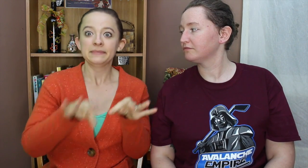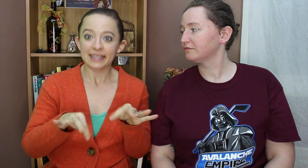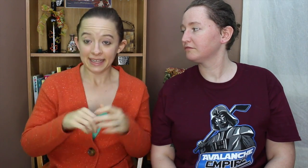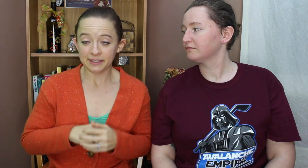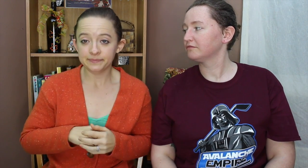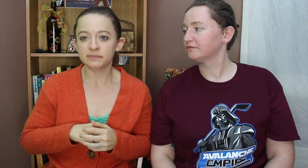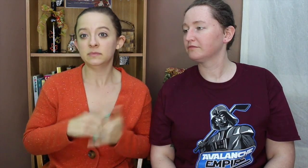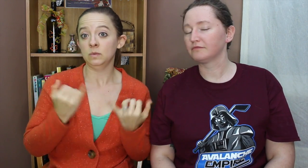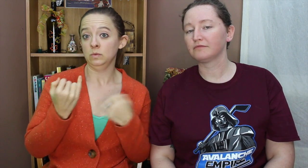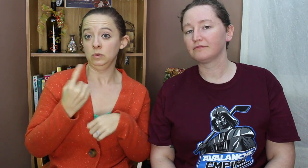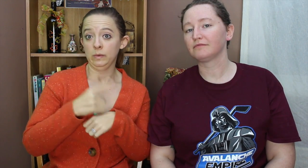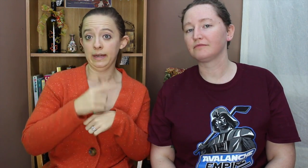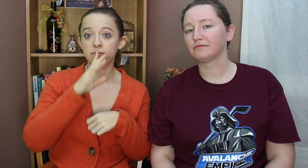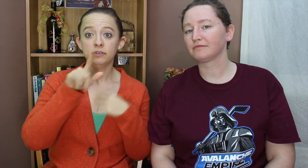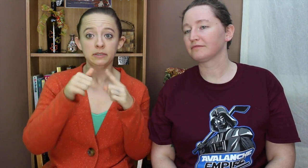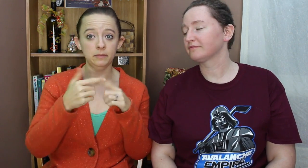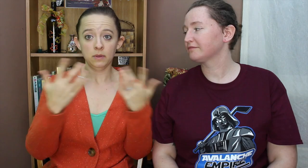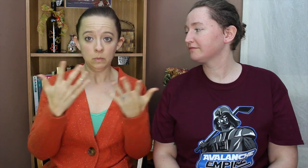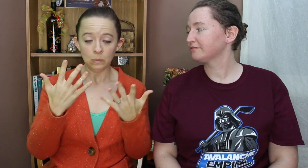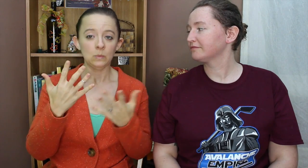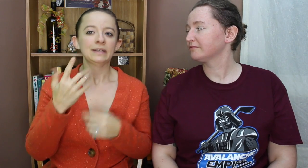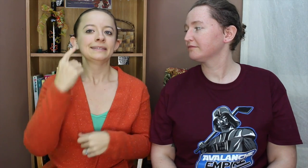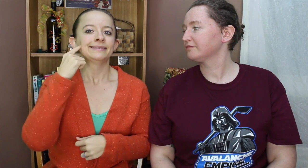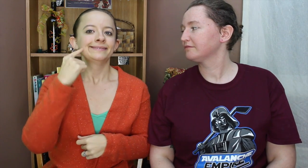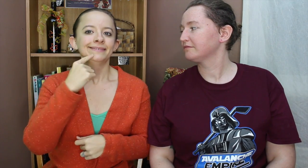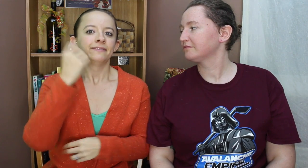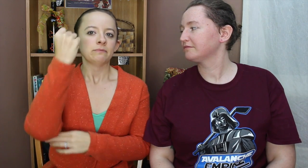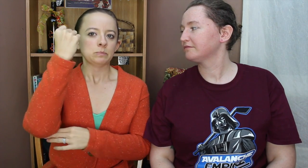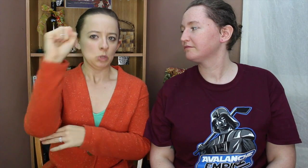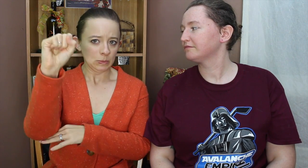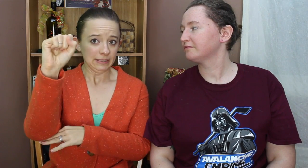more in depth on other videos. So today we're gonna be